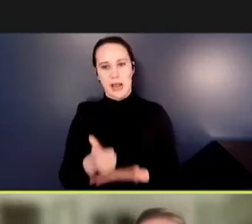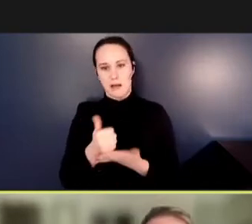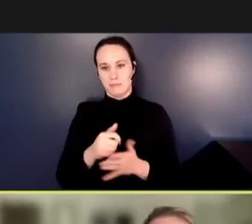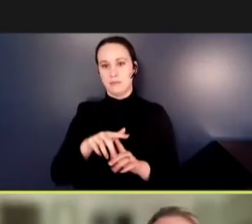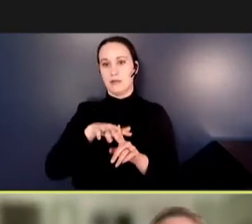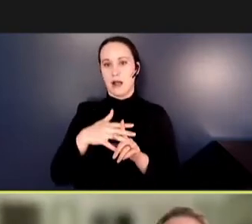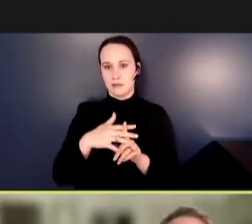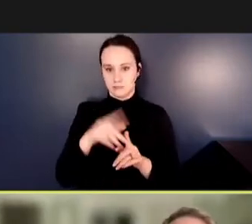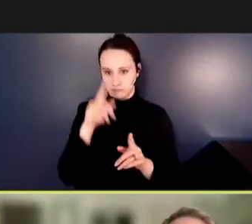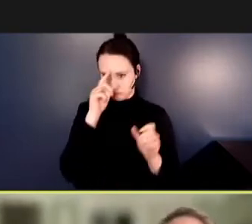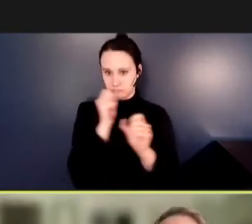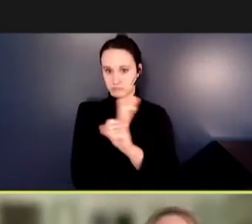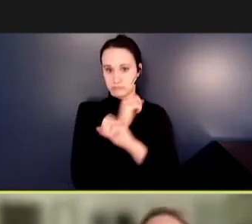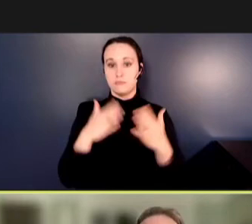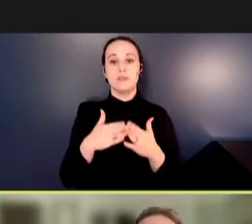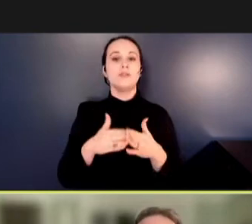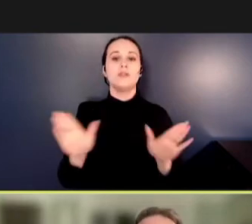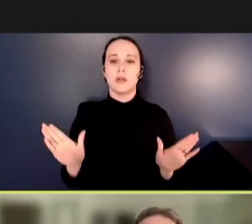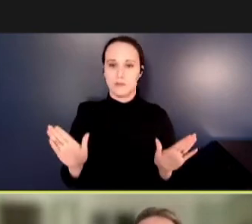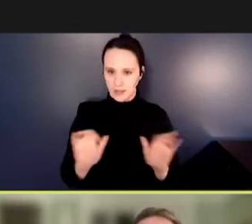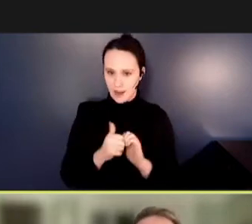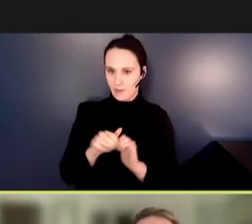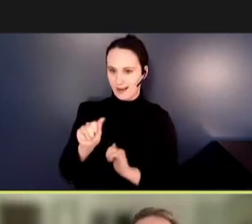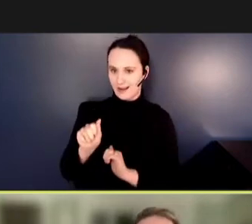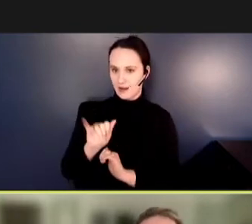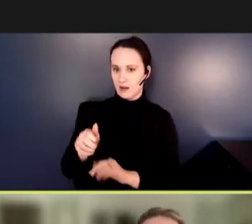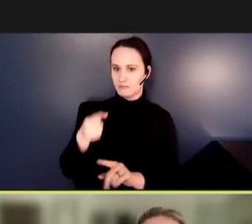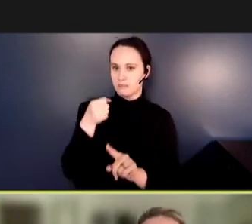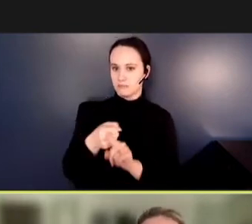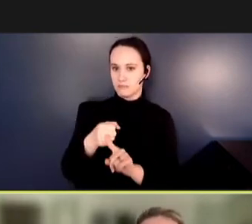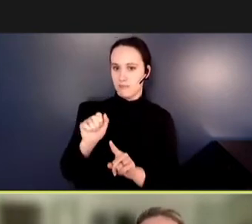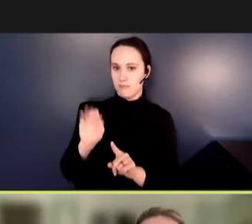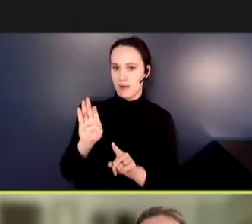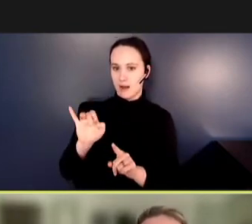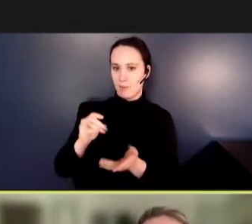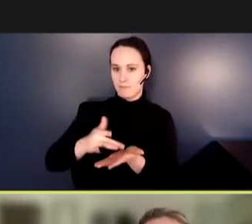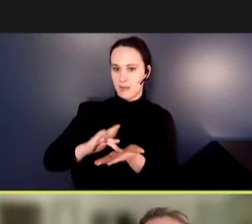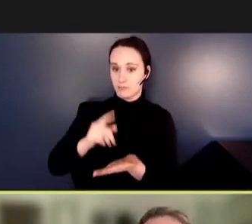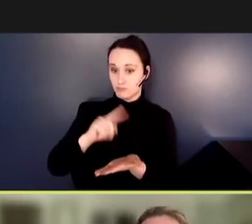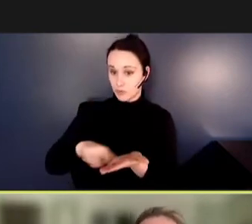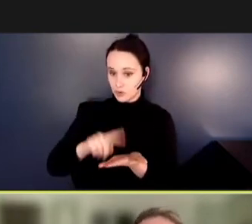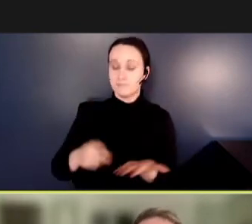you know, generally how AI is impacting biomedical research. Recently at MIT,